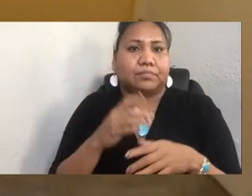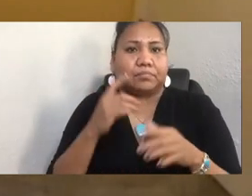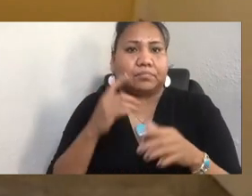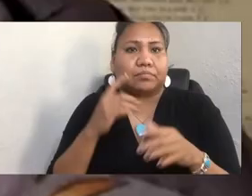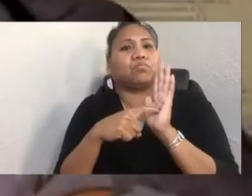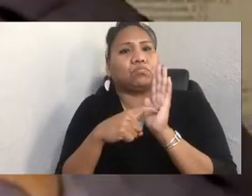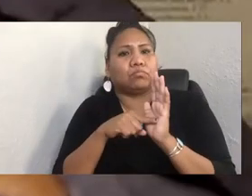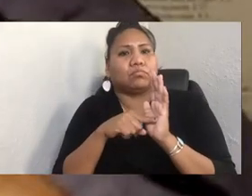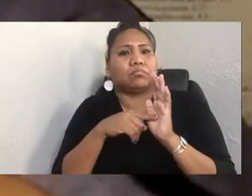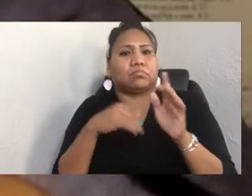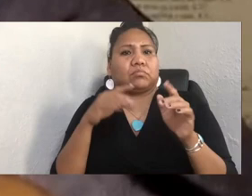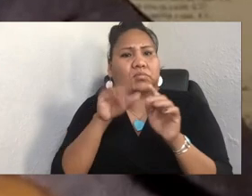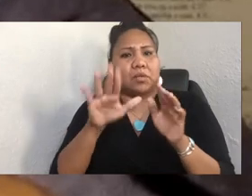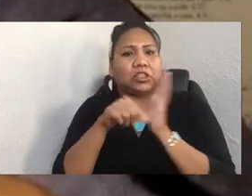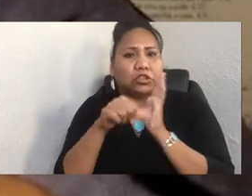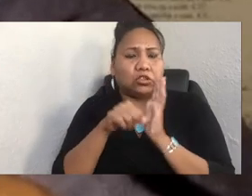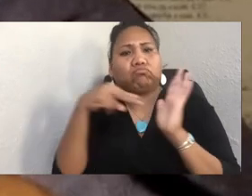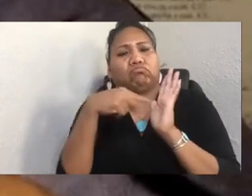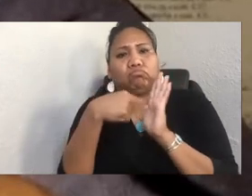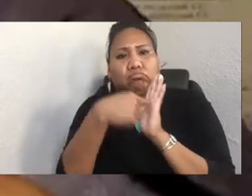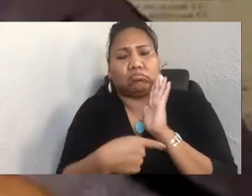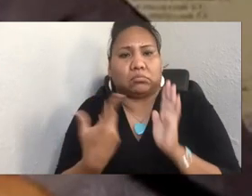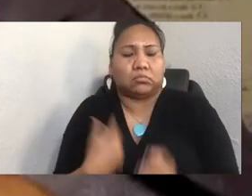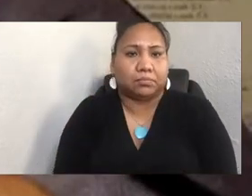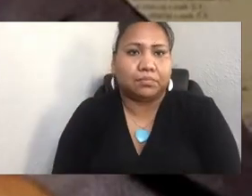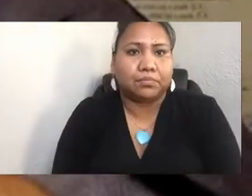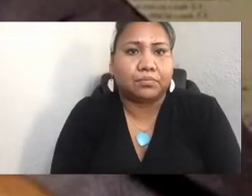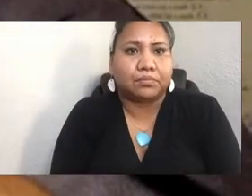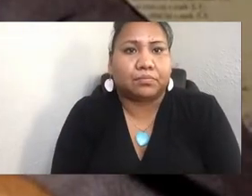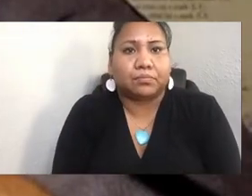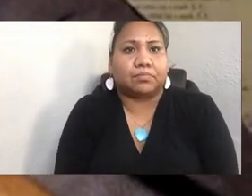Looking up the allmyrelationspodcast.com,